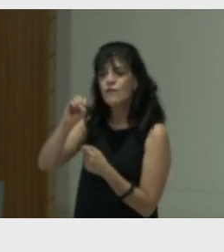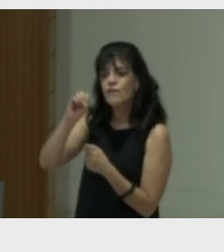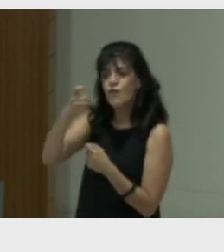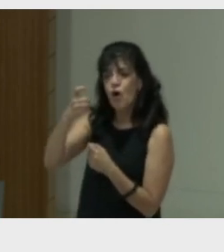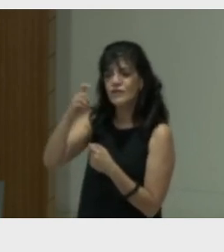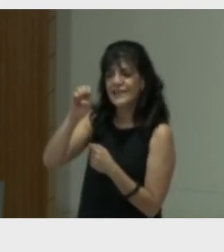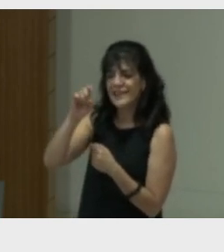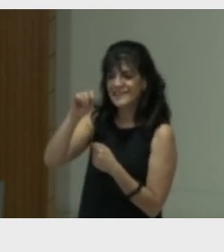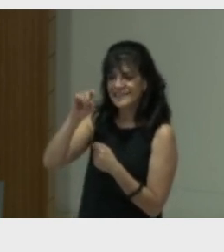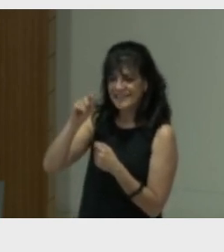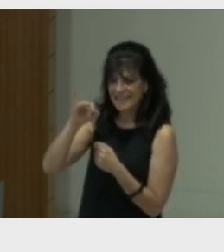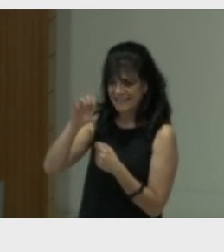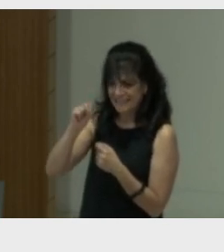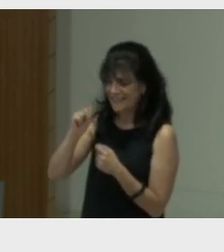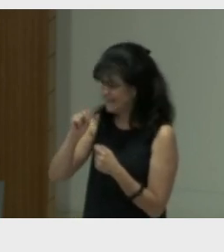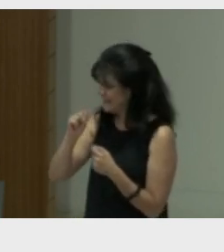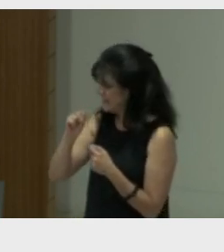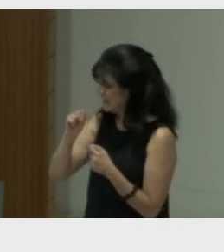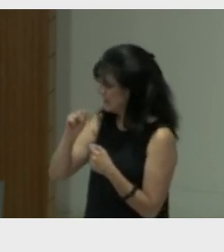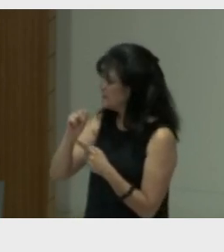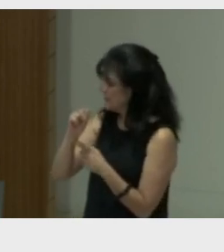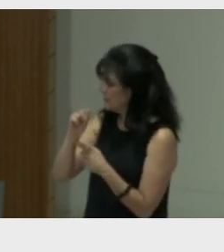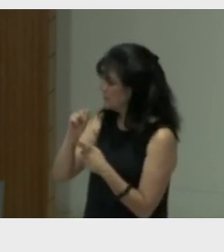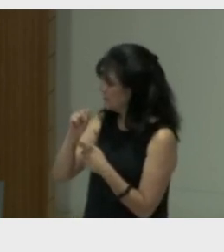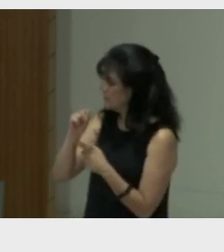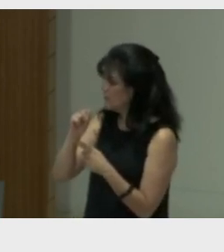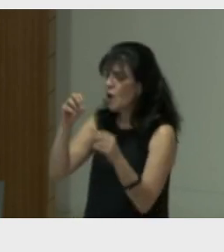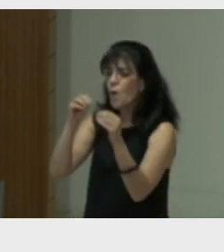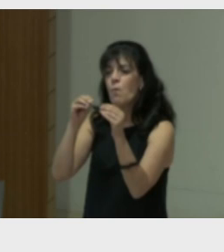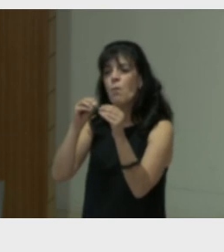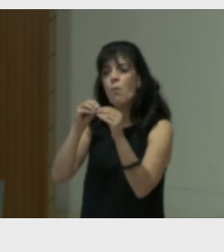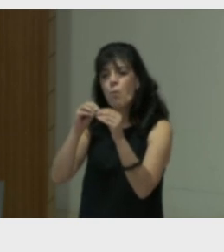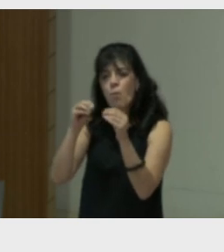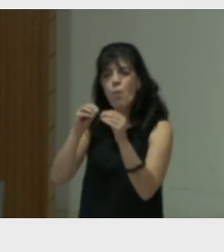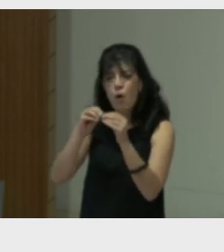and suggest that it's one which is much more appropriate to a safeguarding context,